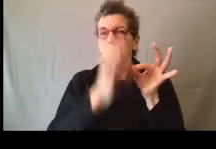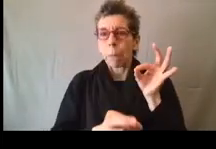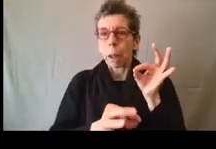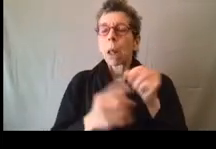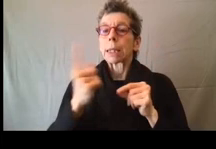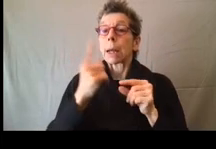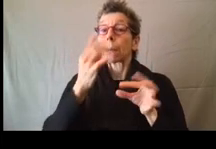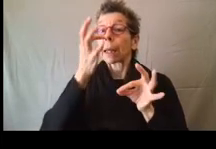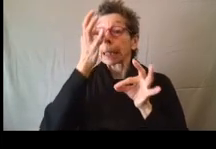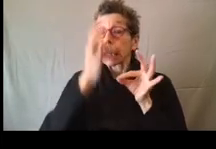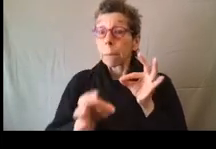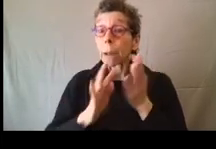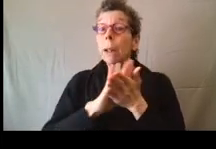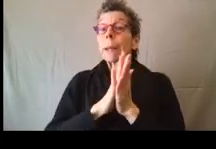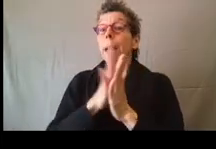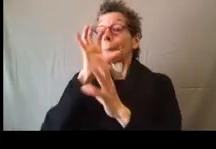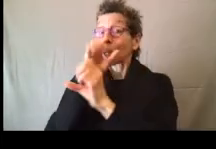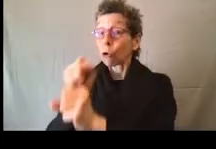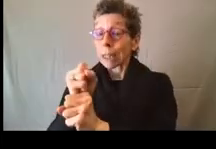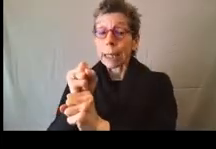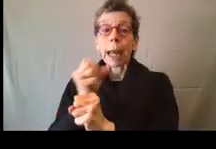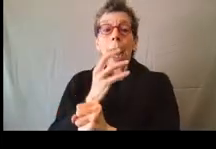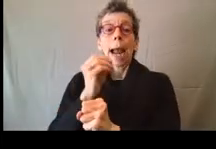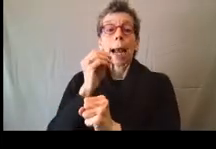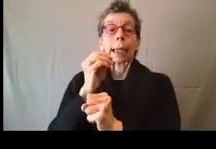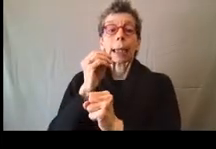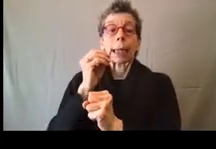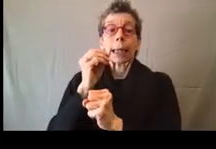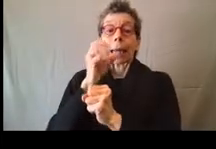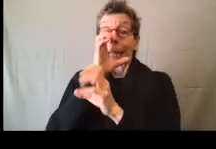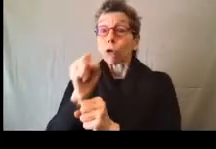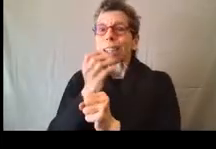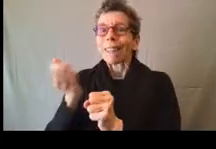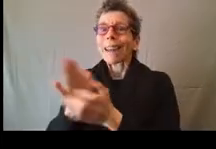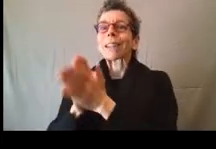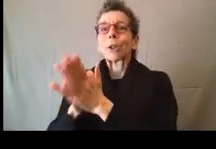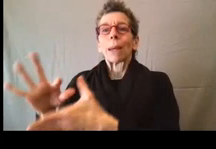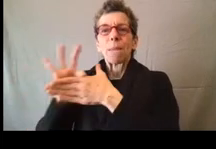interesting things meaningful. And like Sarah mentioned, we are currently conducting user